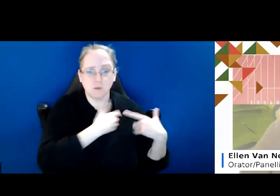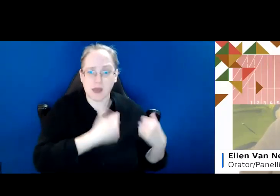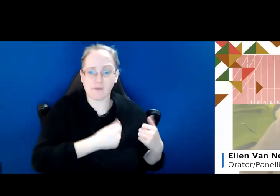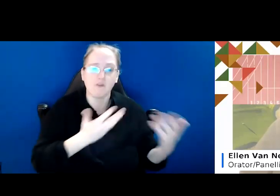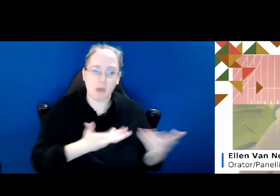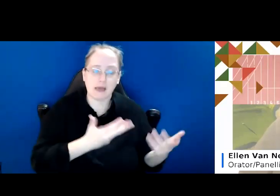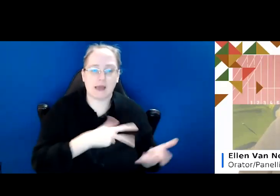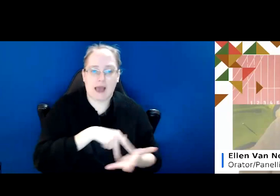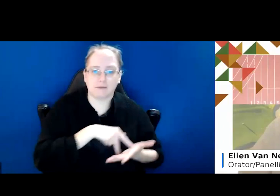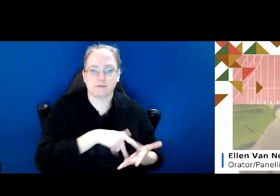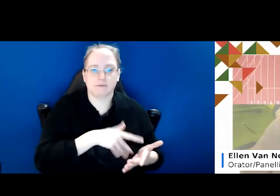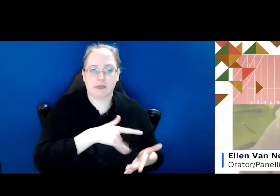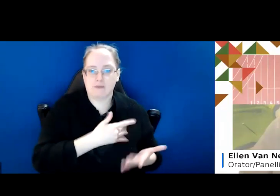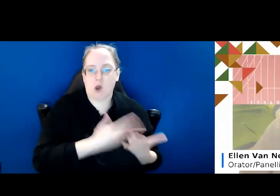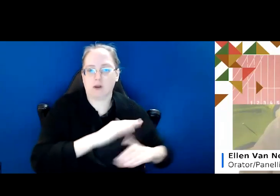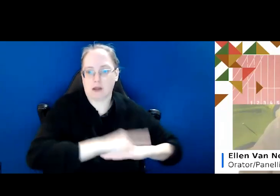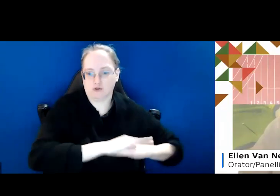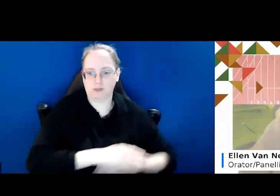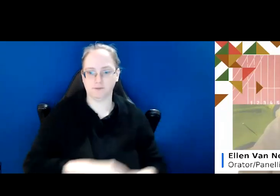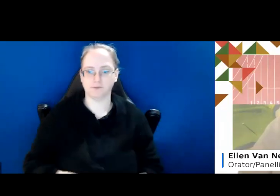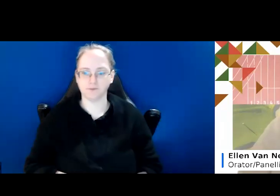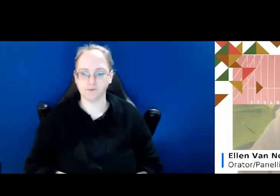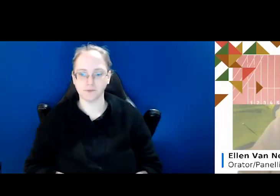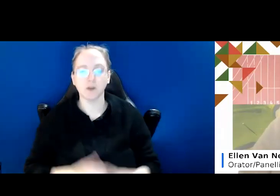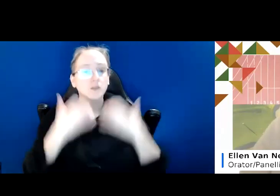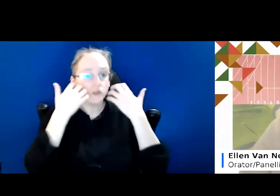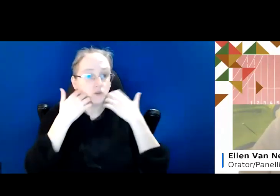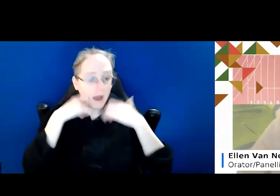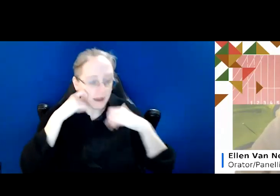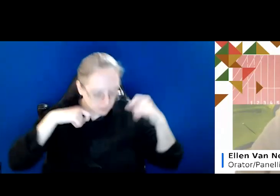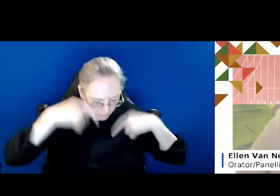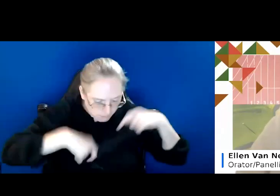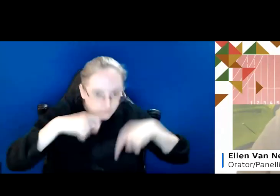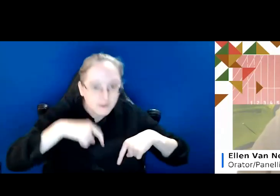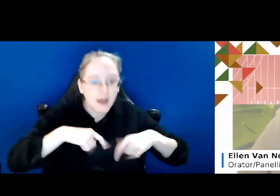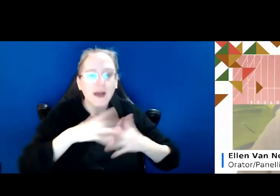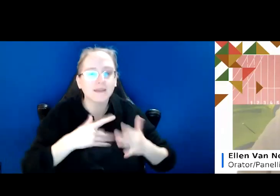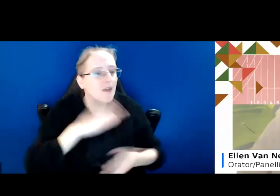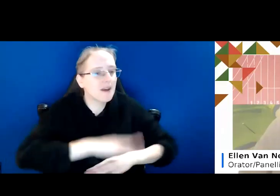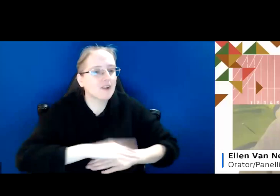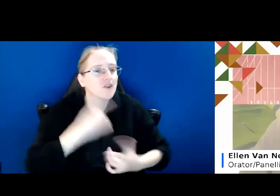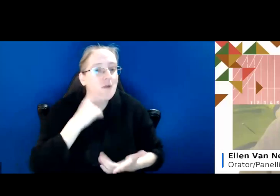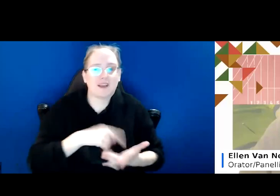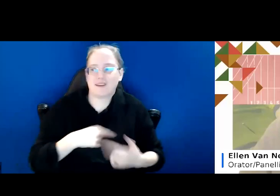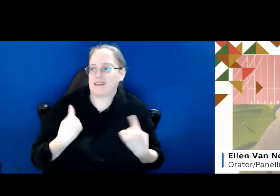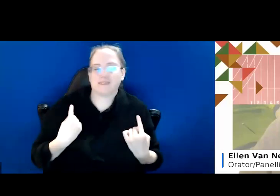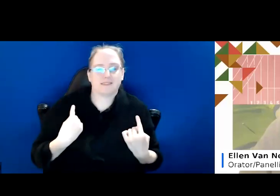Sweat is how country recognizes us. We offer a sweat to let the ancestors know who we are